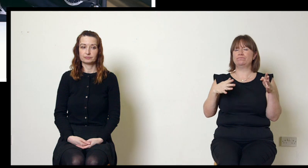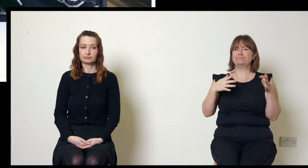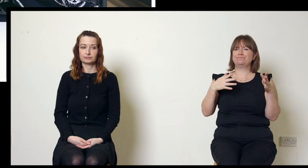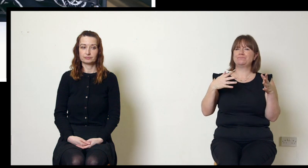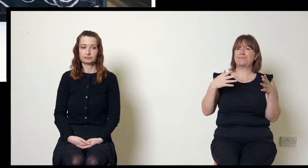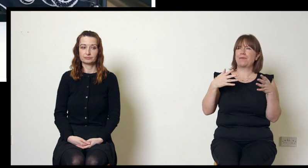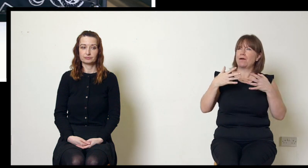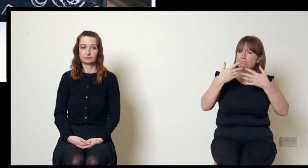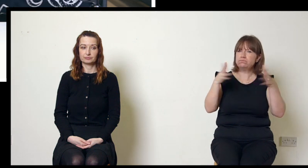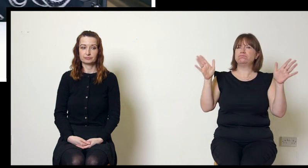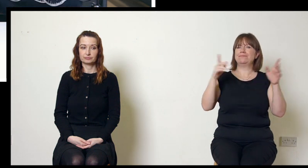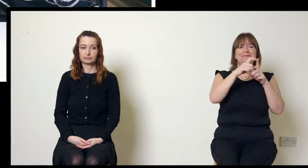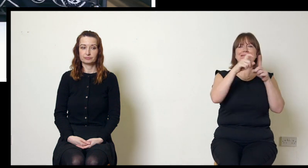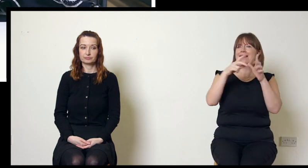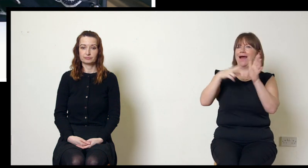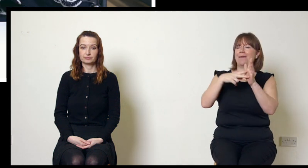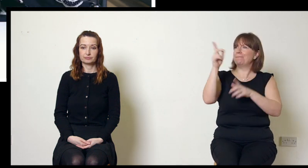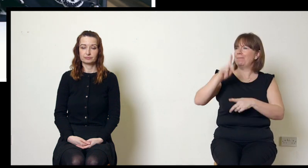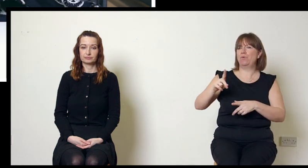DDN people's voices through creativity.